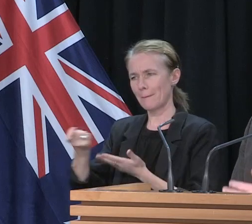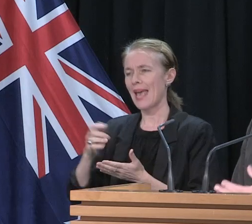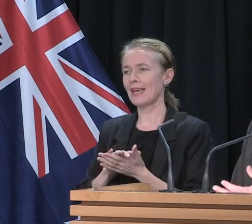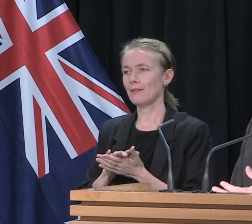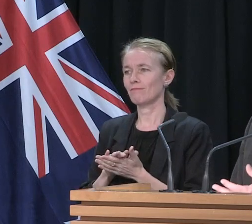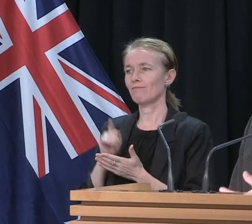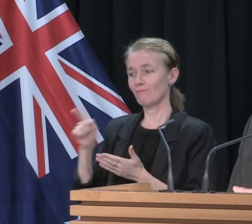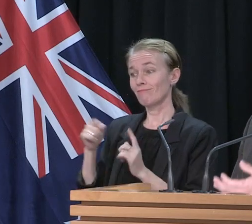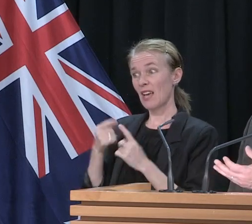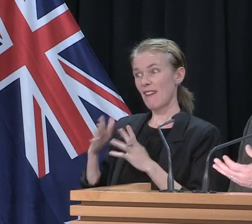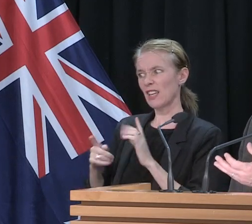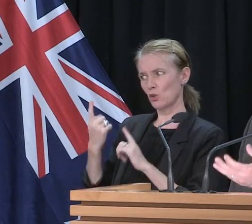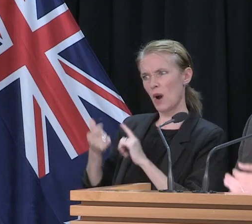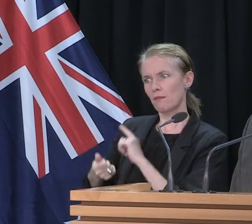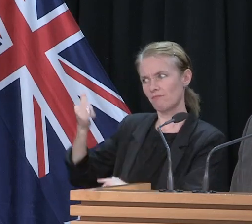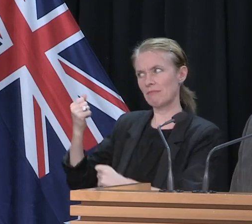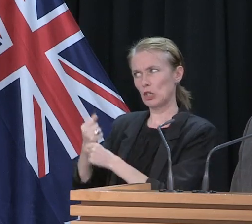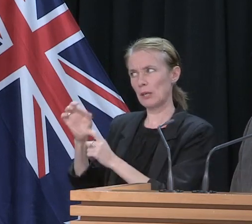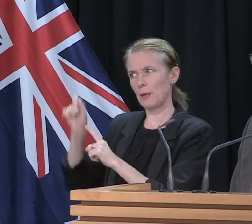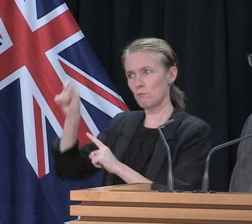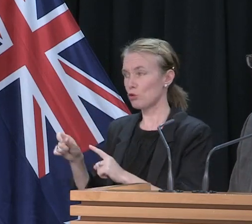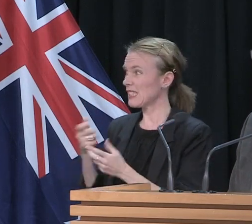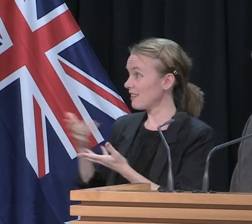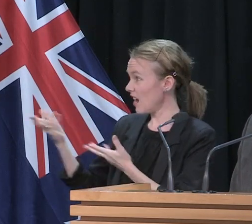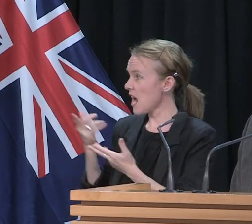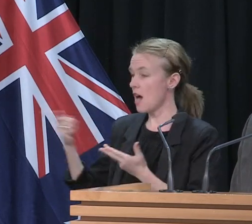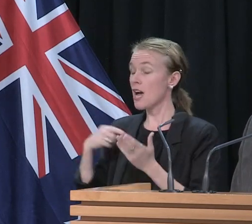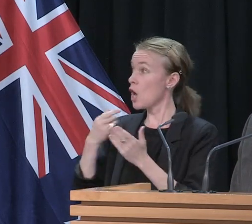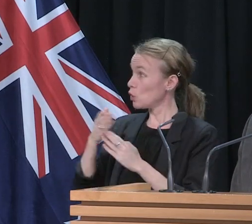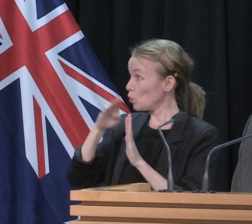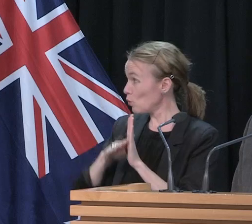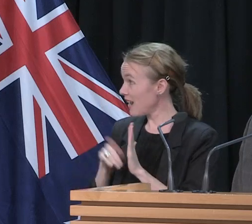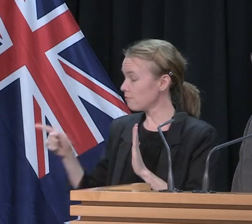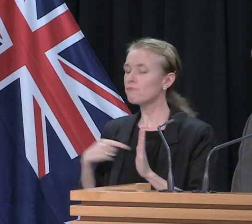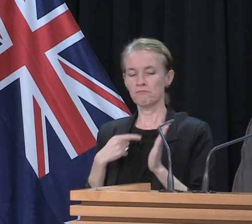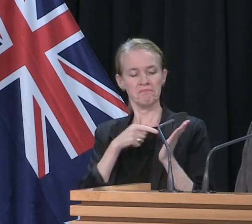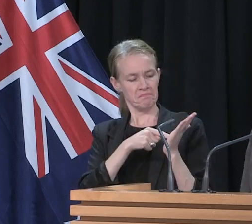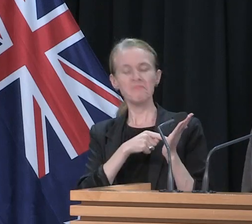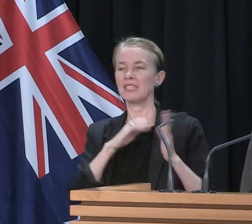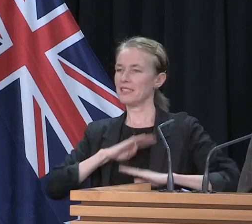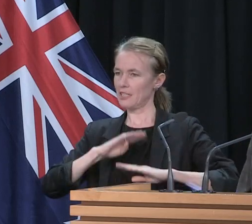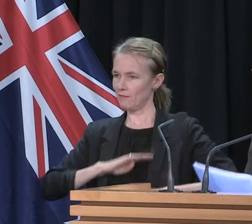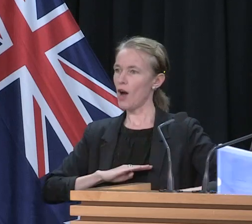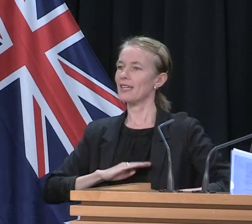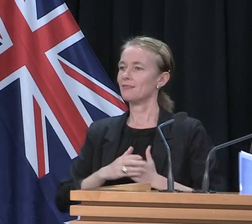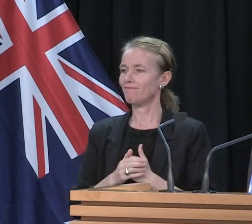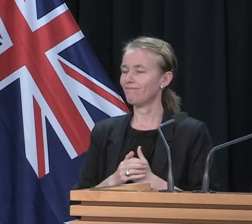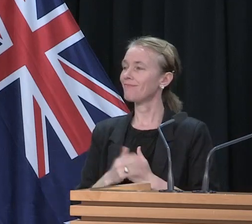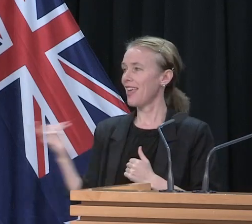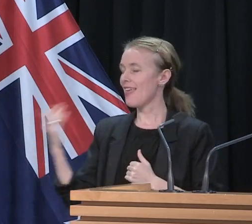spoke yesterday with the - with Dr Kate Baddock and she was happy with the updated